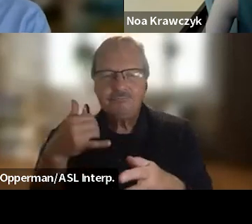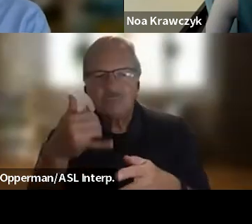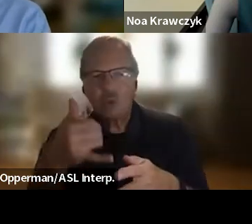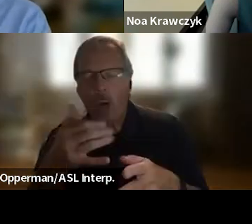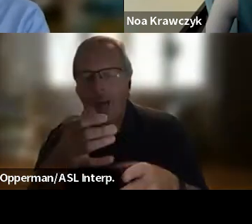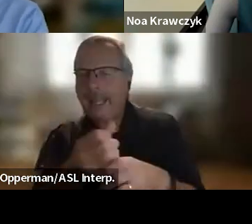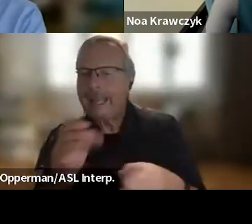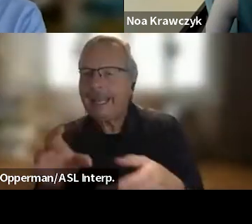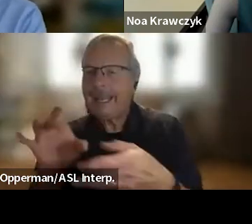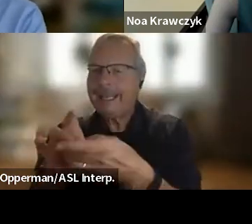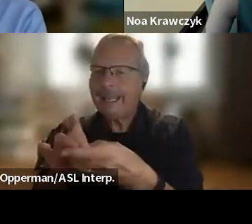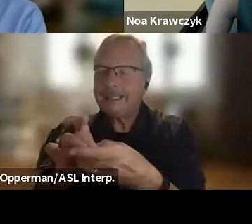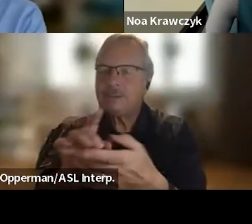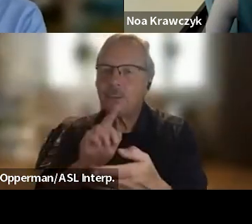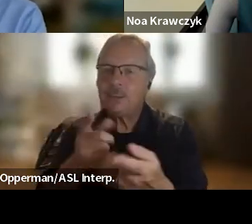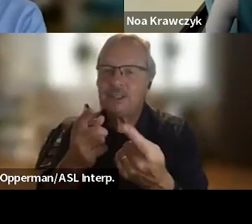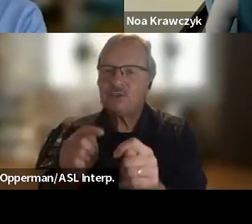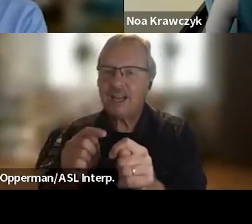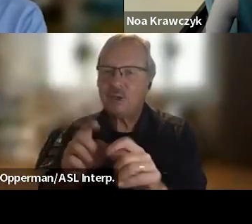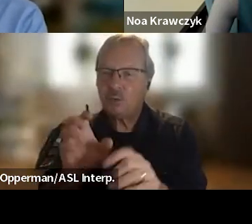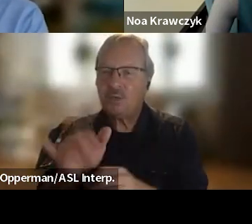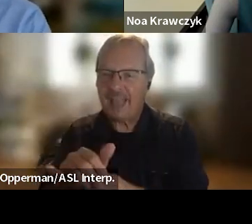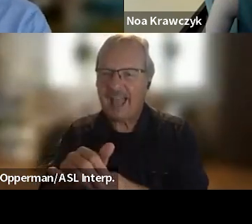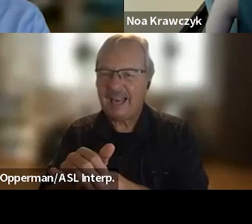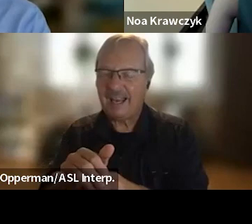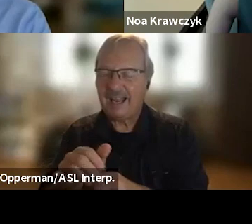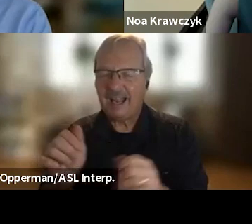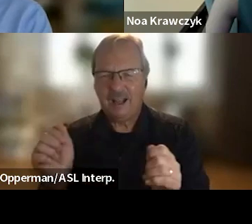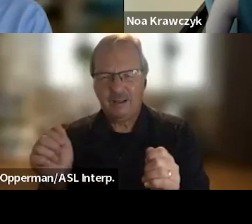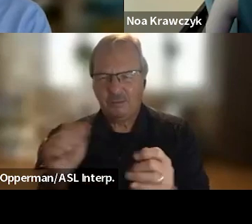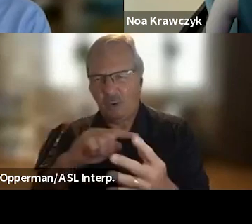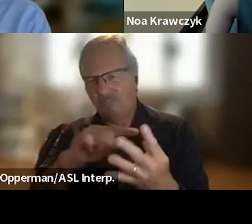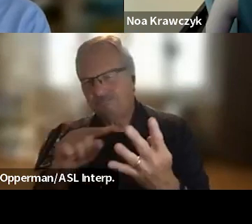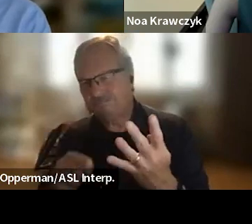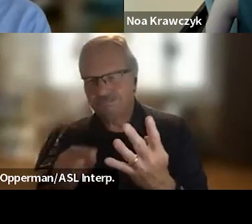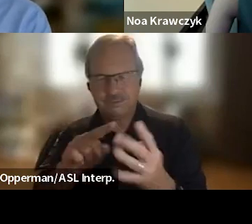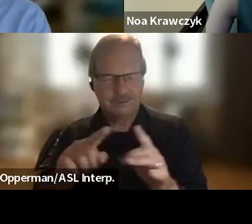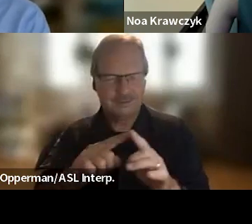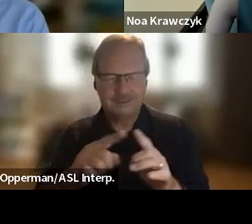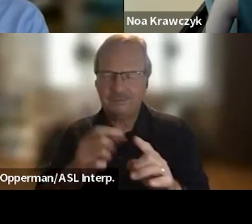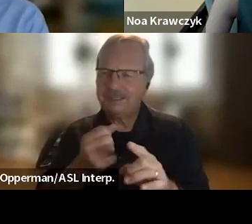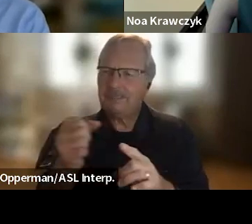So I think we're really trying to do that for a whole range of substance abuse treatment services.